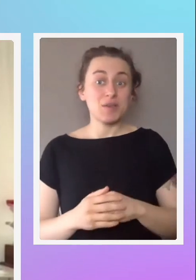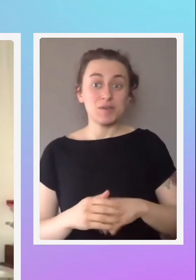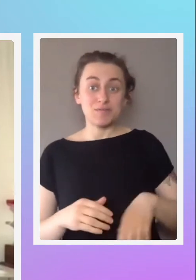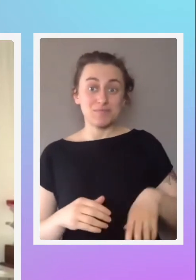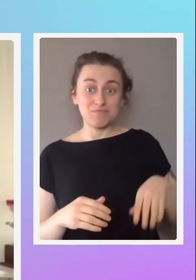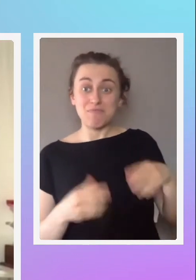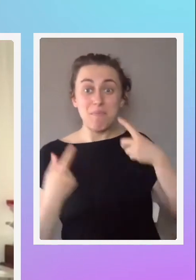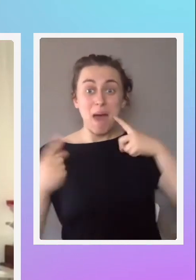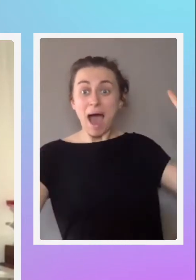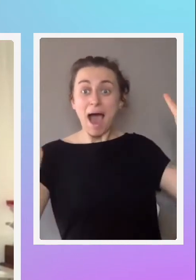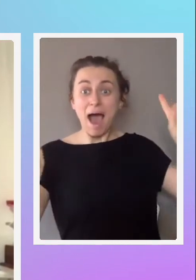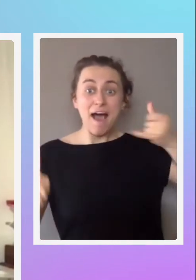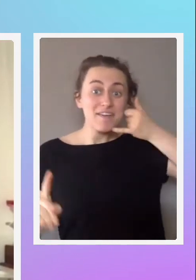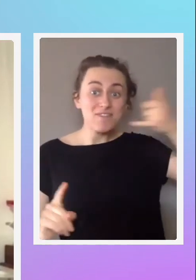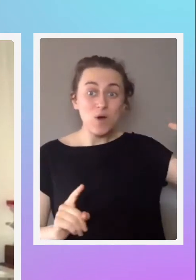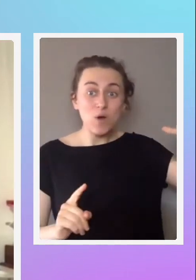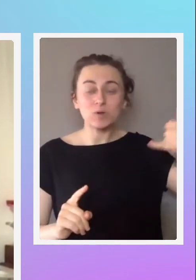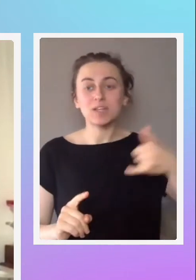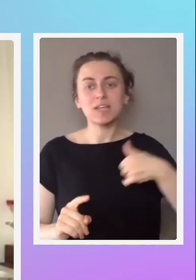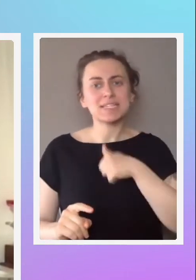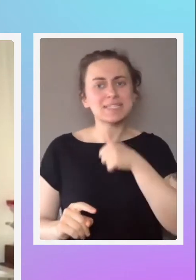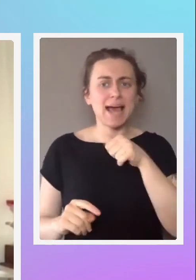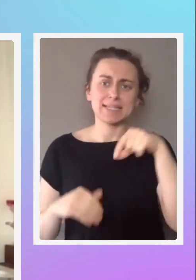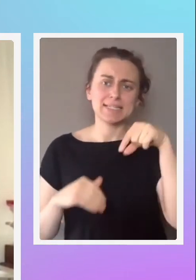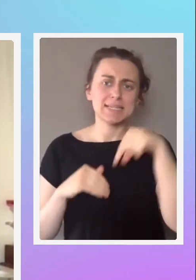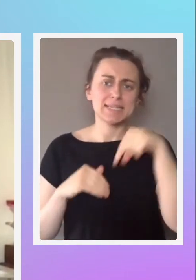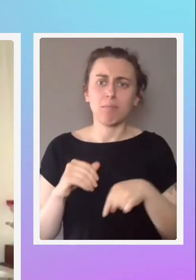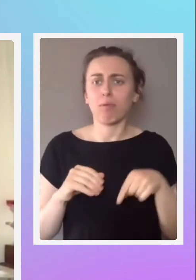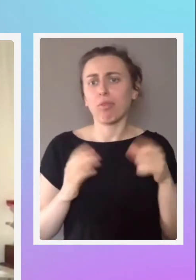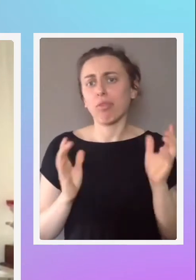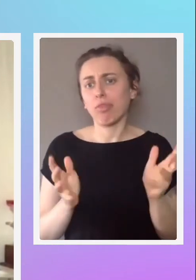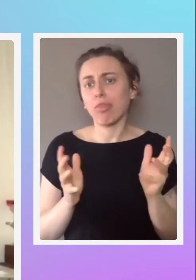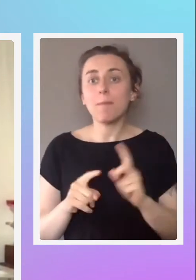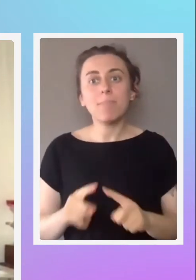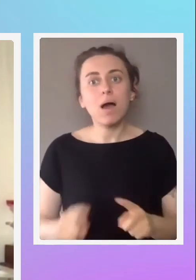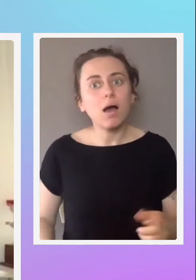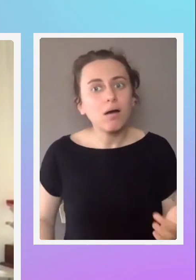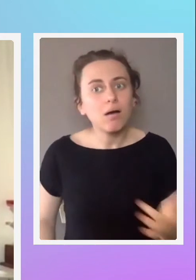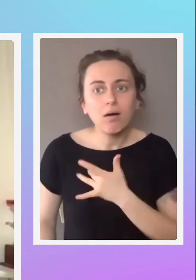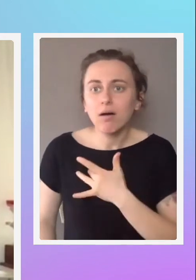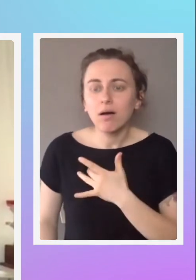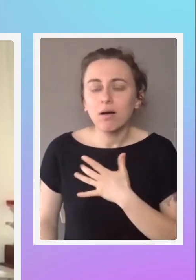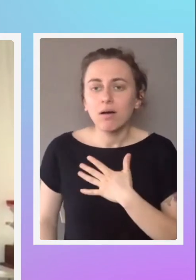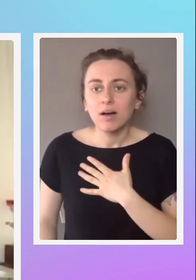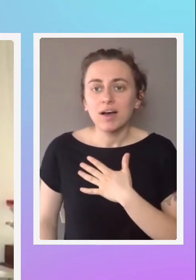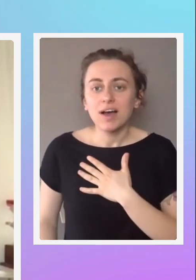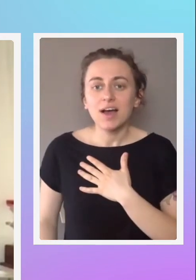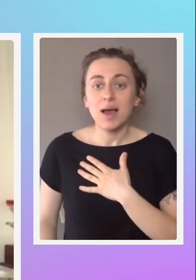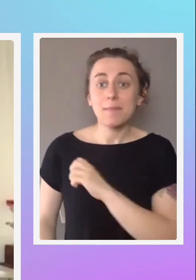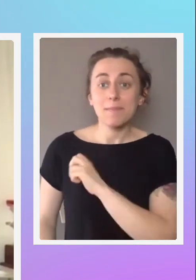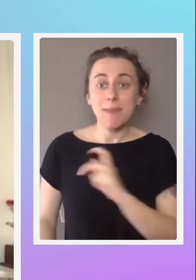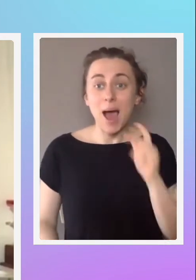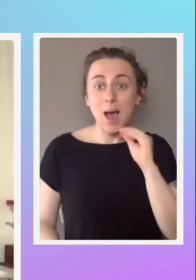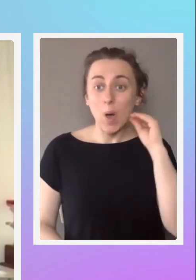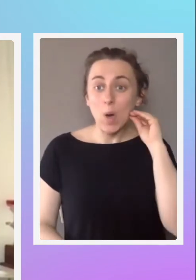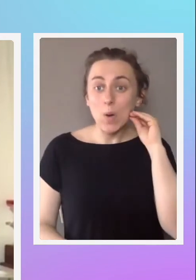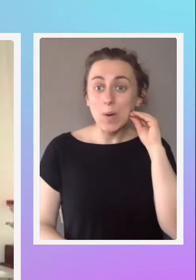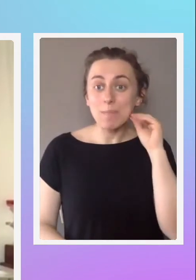And then I finally got home and I discovered that I had a 53 year old teenager I couldn't get her off the phone.